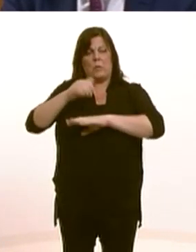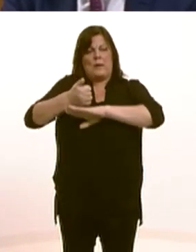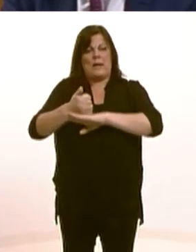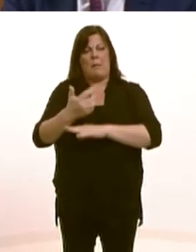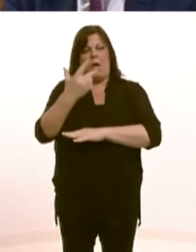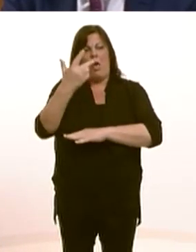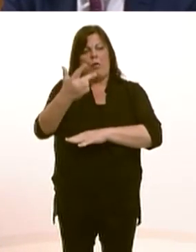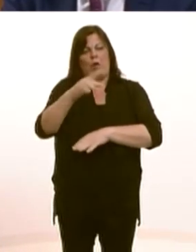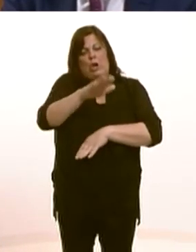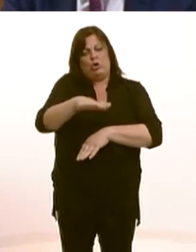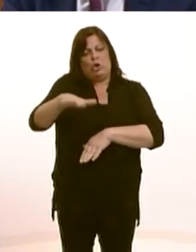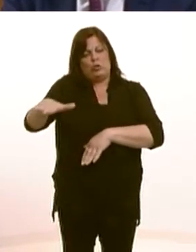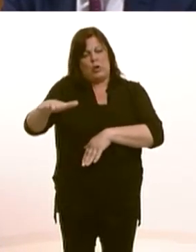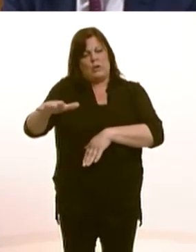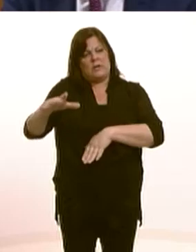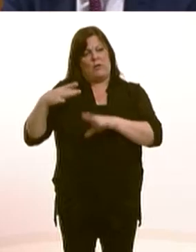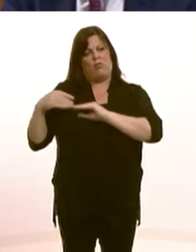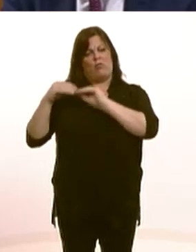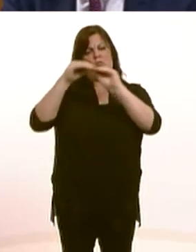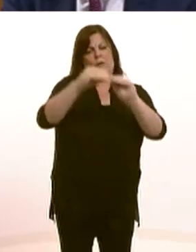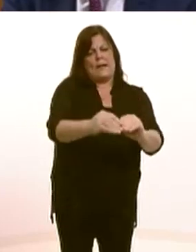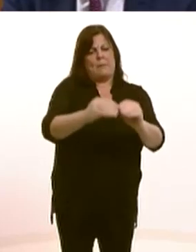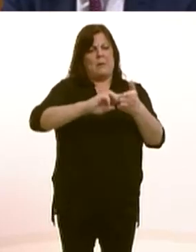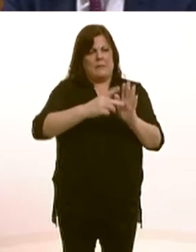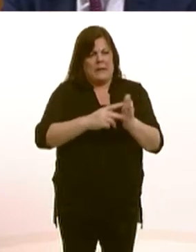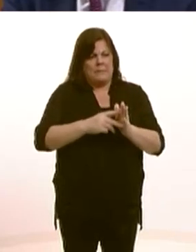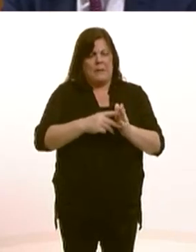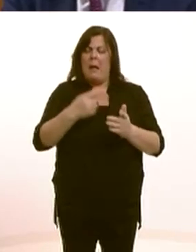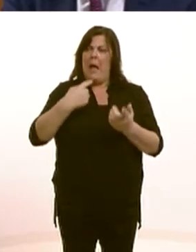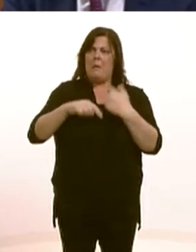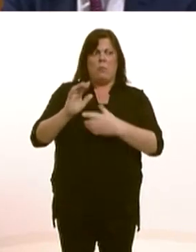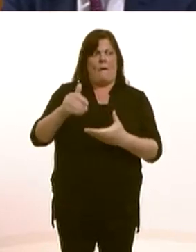I want Wales to play its part to resettle vulnerable children and refugees in the UK.